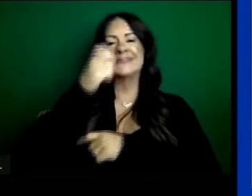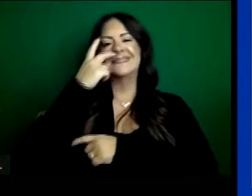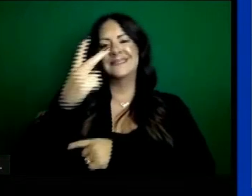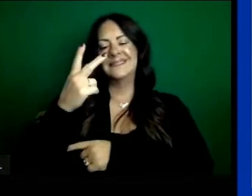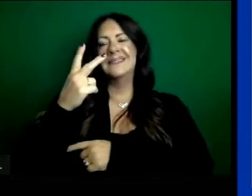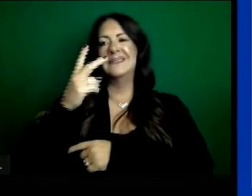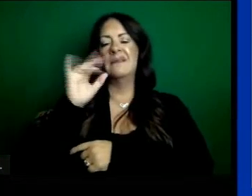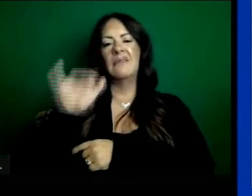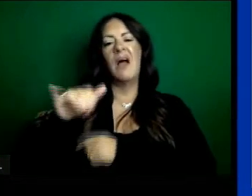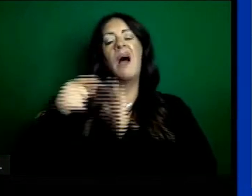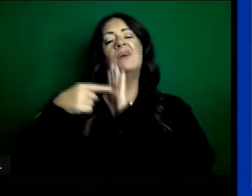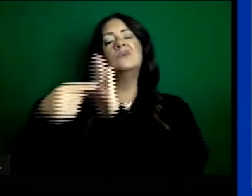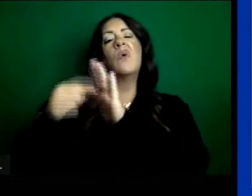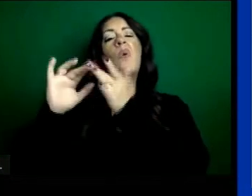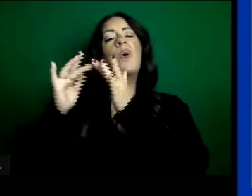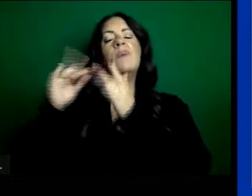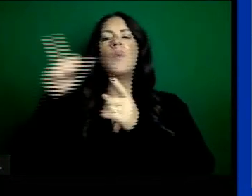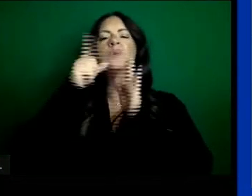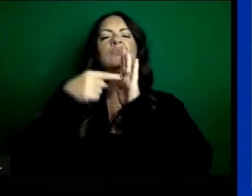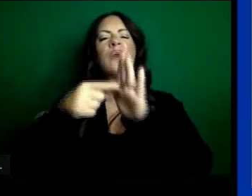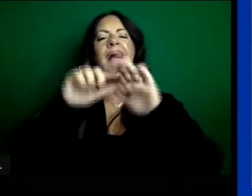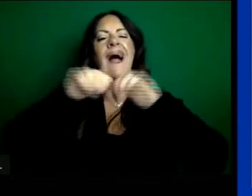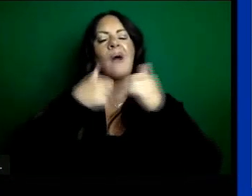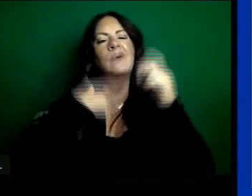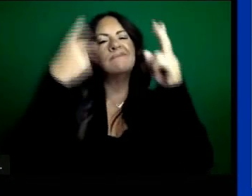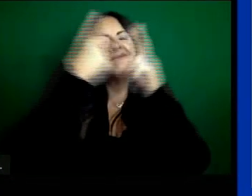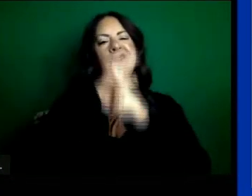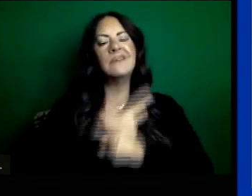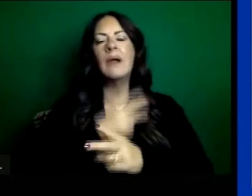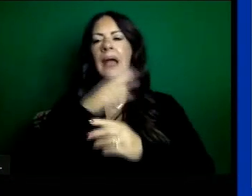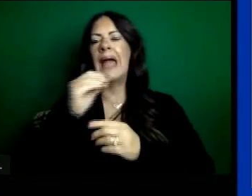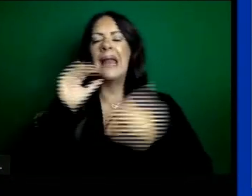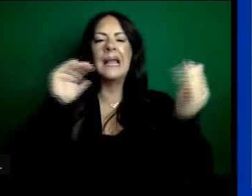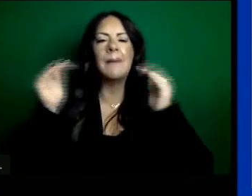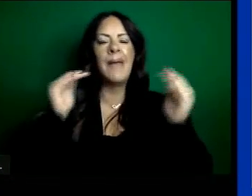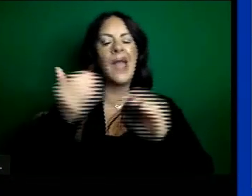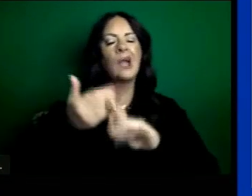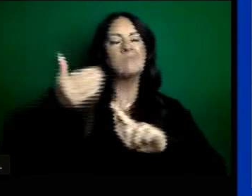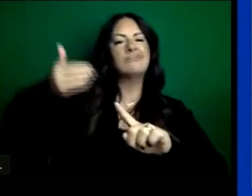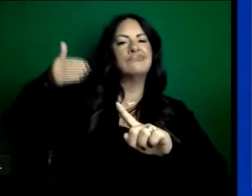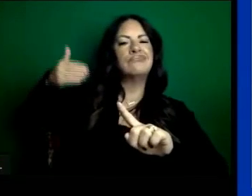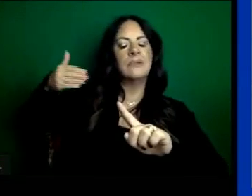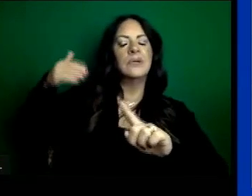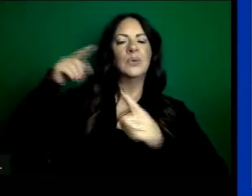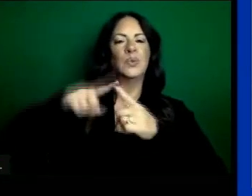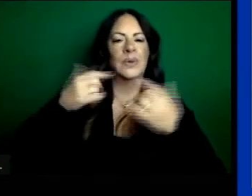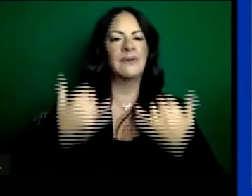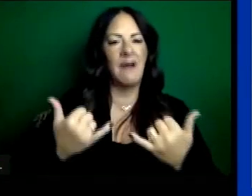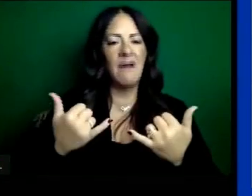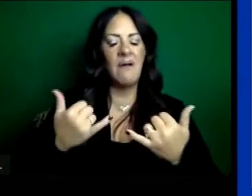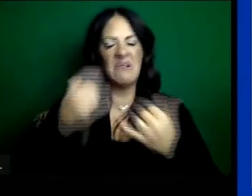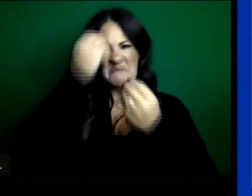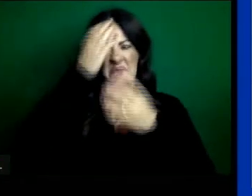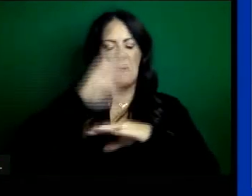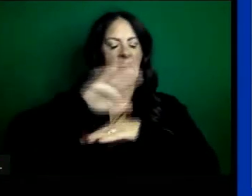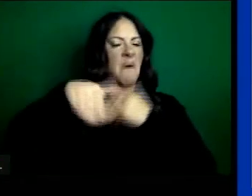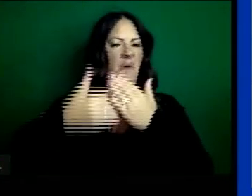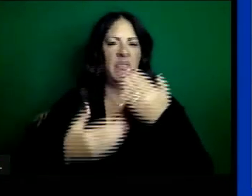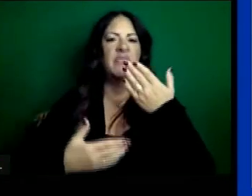ORDER. MANY OF YOU WILL SEE SOME OF THOSE TRENDS AND HOW WE LANDED WHERE WE ARE TODAY.